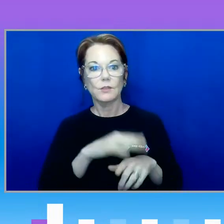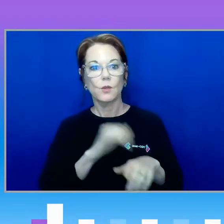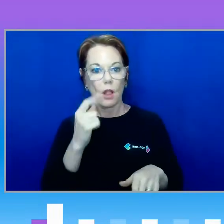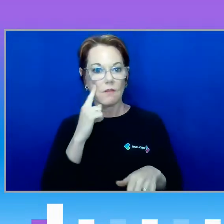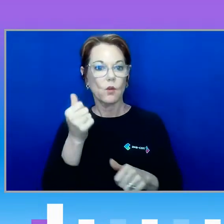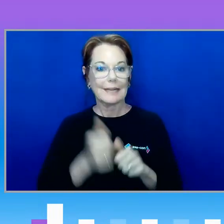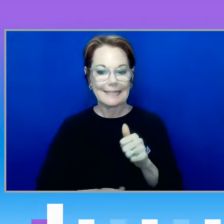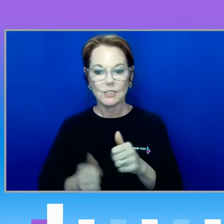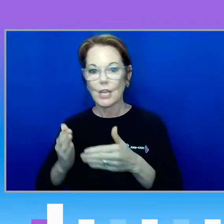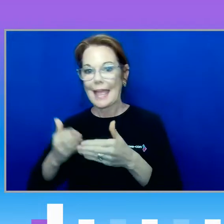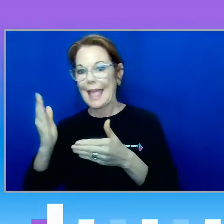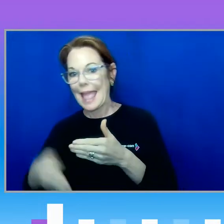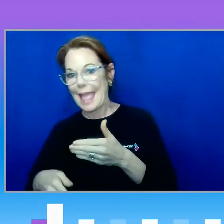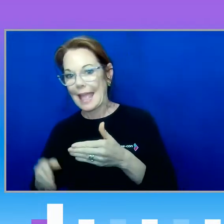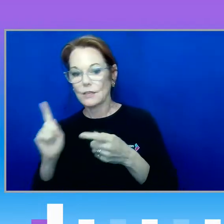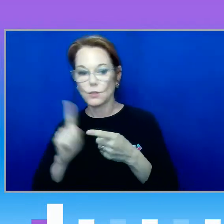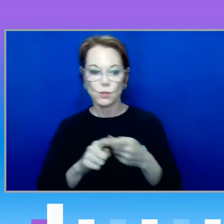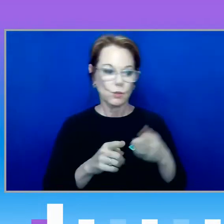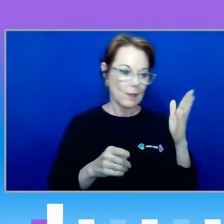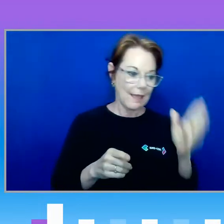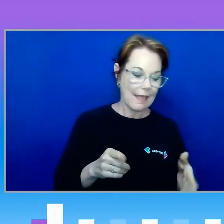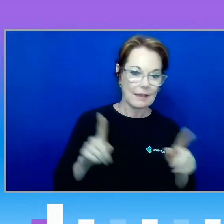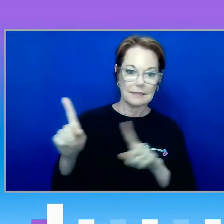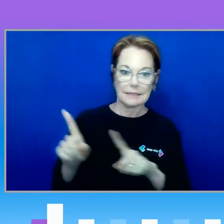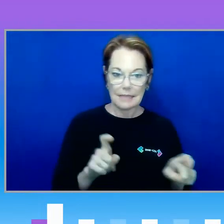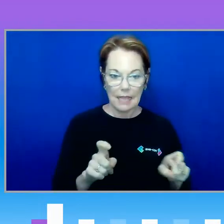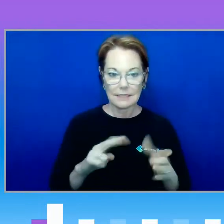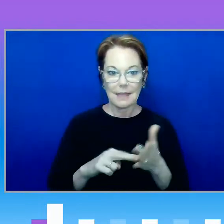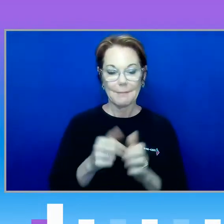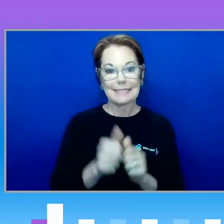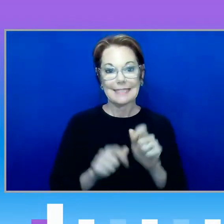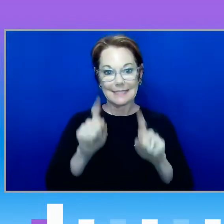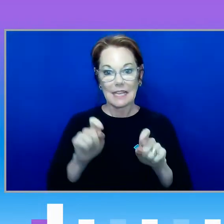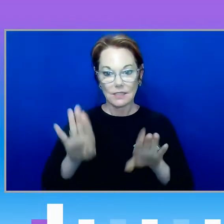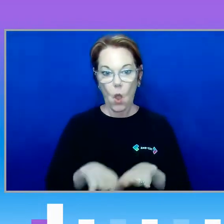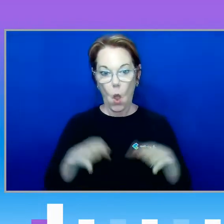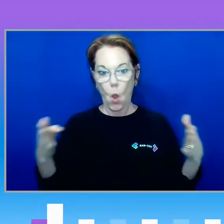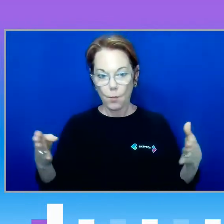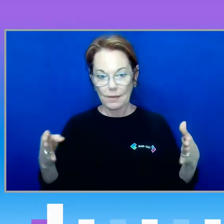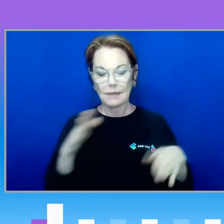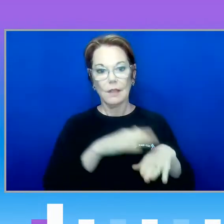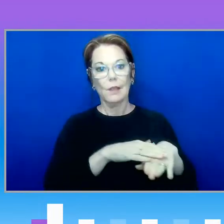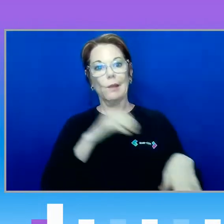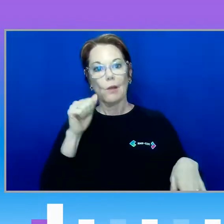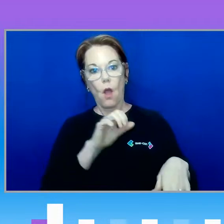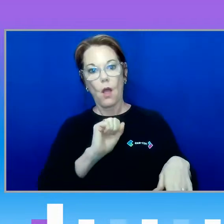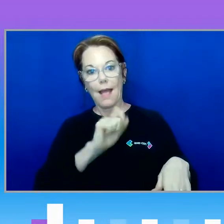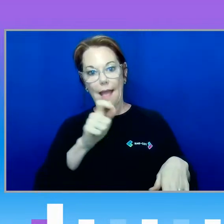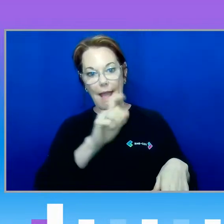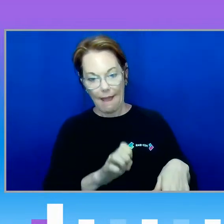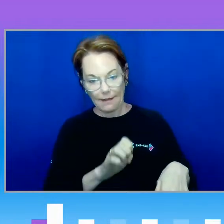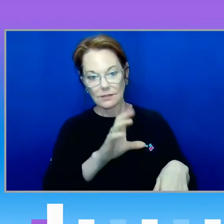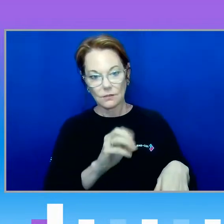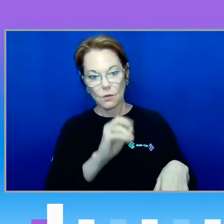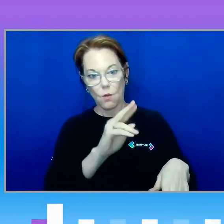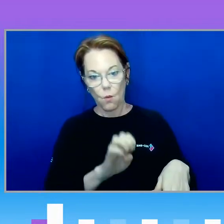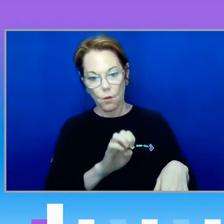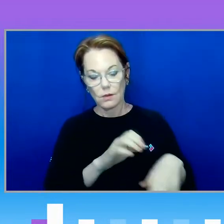tests. Right. So you actually have to open up every test, call that API to Ax core. Say, you